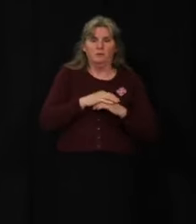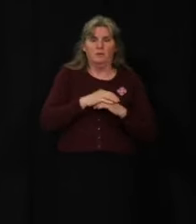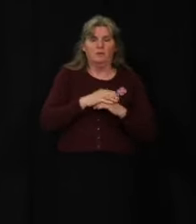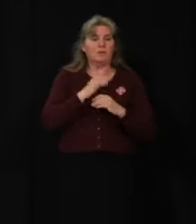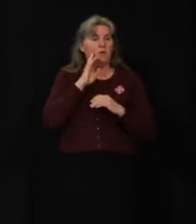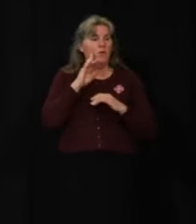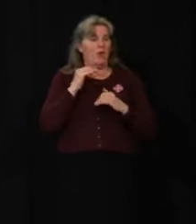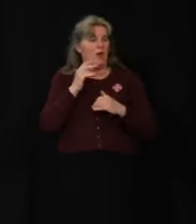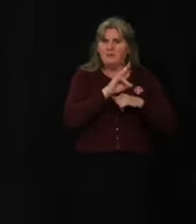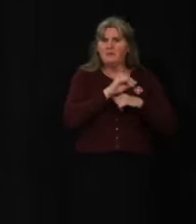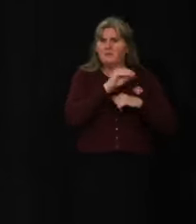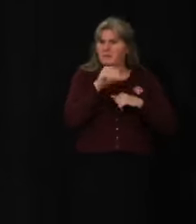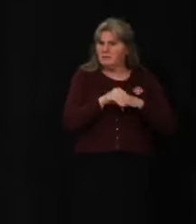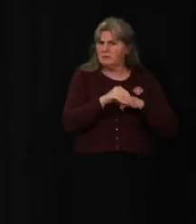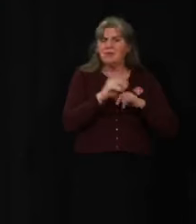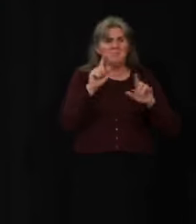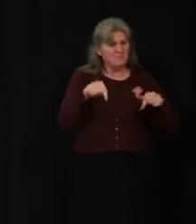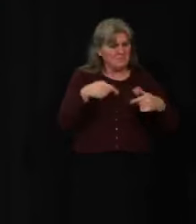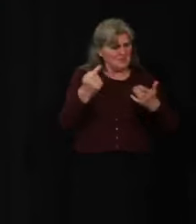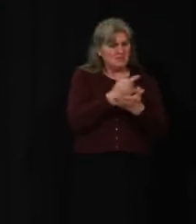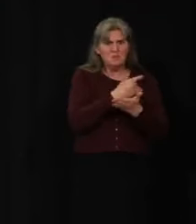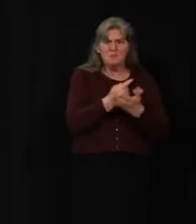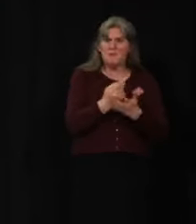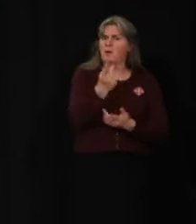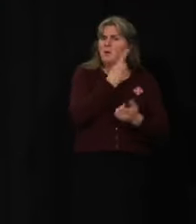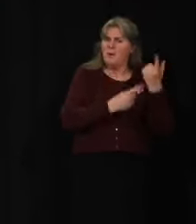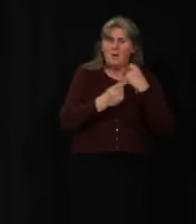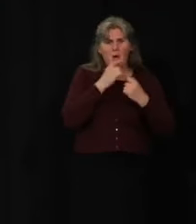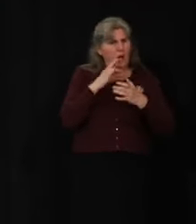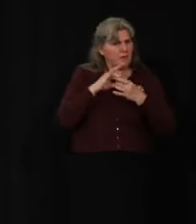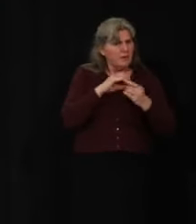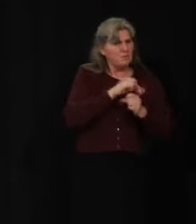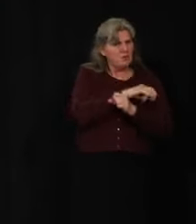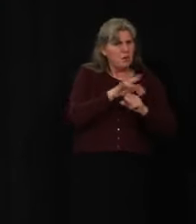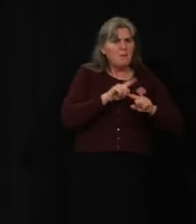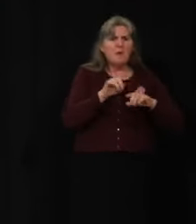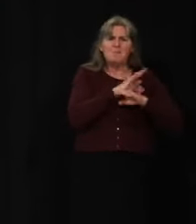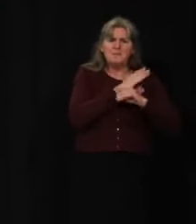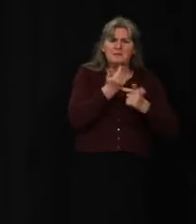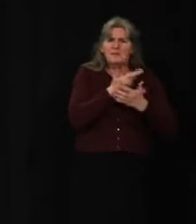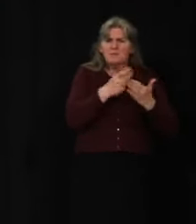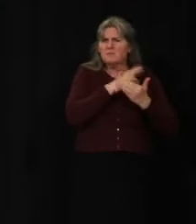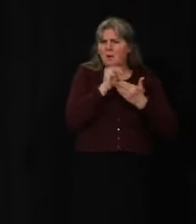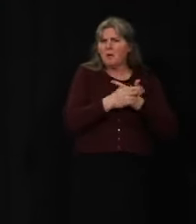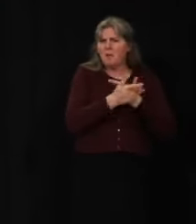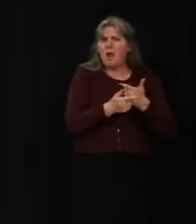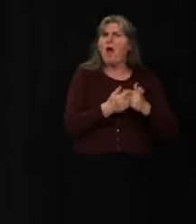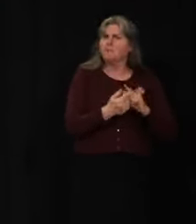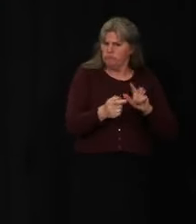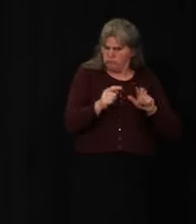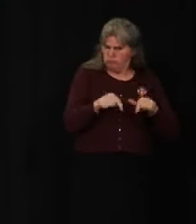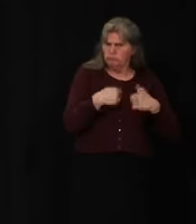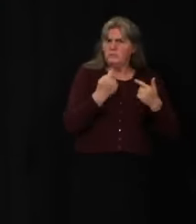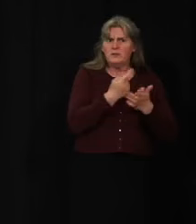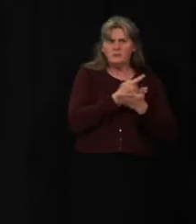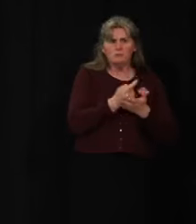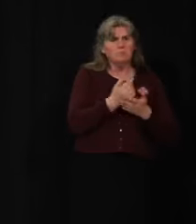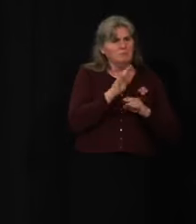are working on now until a vaccine is available. Can you just confirm I have read that correctly, and so does that mean business owners need to